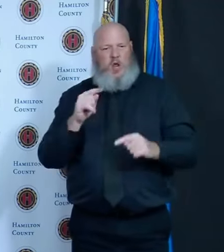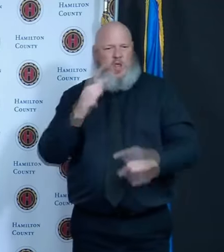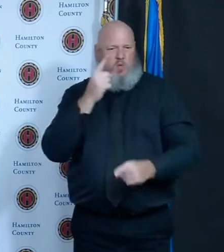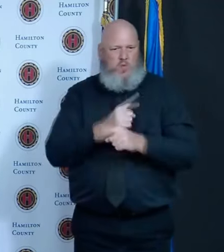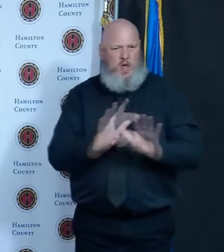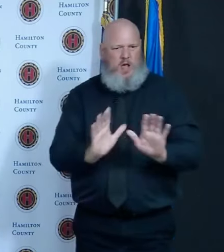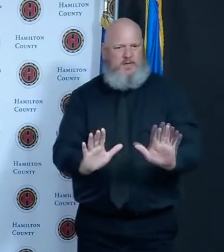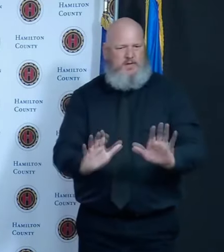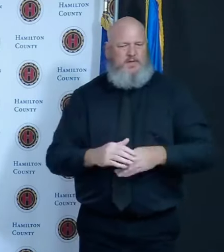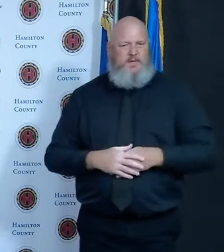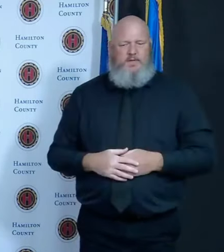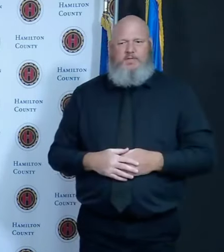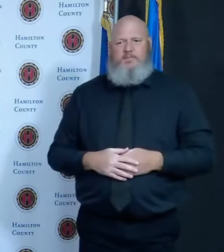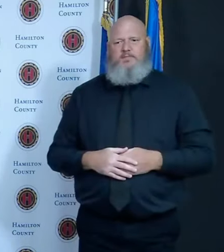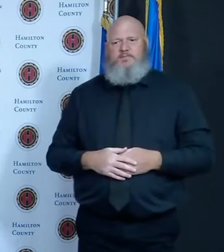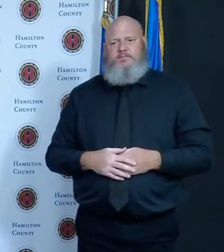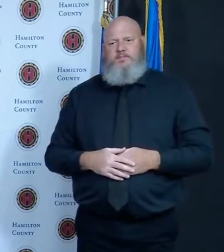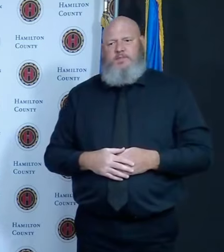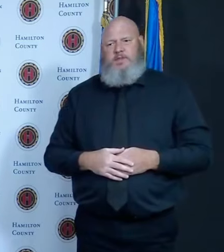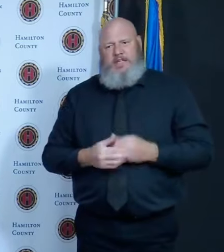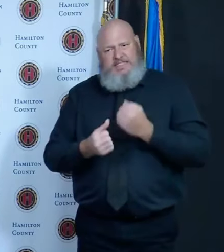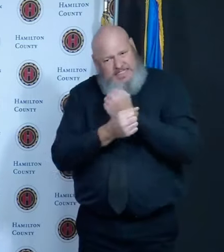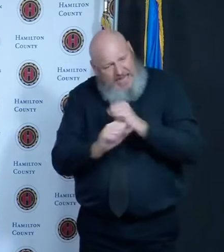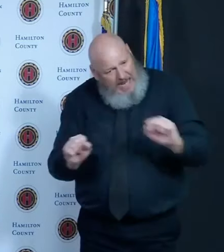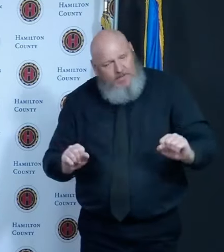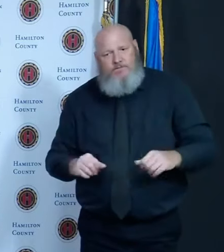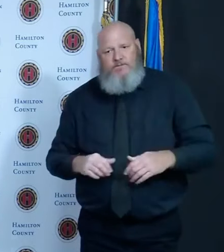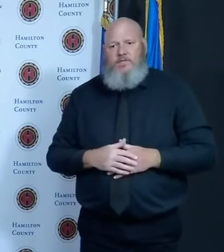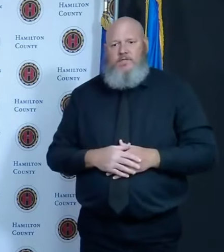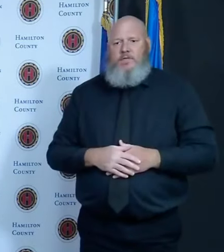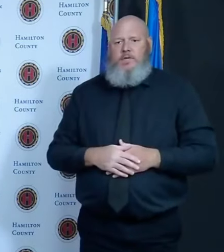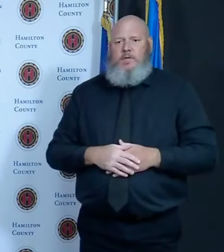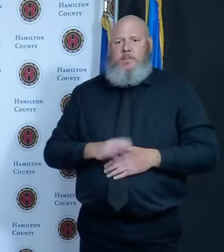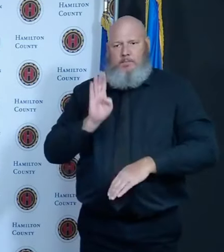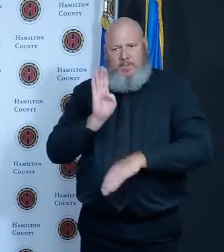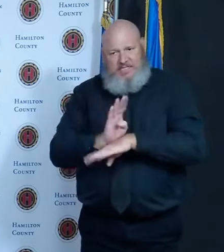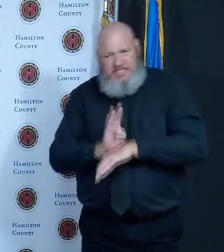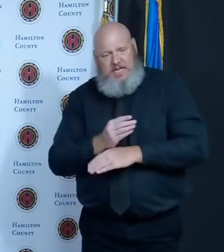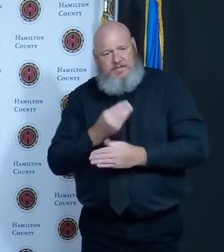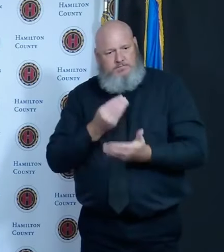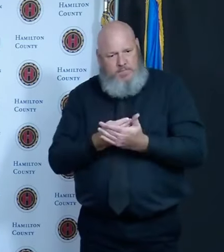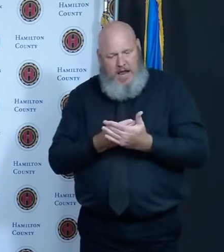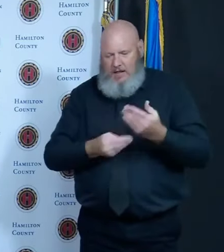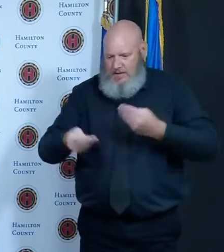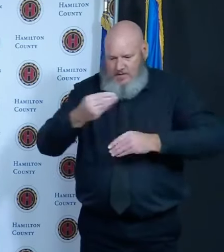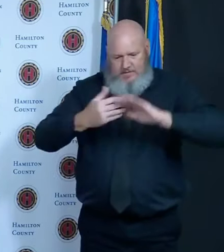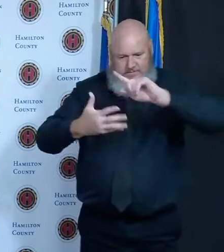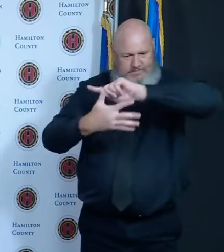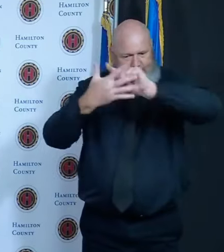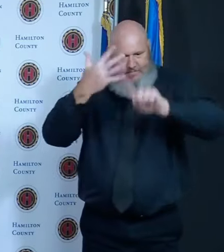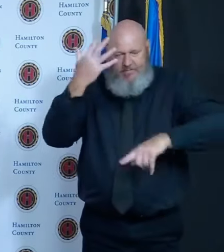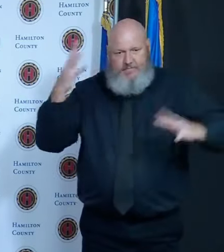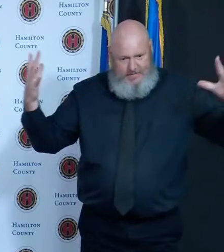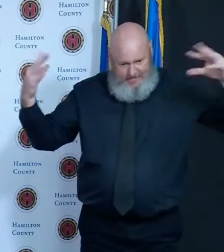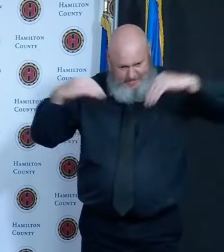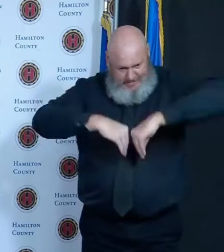there is commerce that has to start happening and it's a very careful balance but everybody is focused on getting it right this first time because